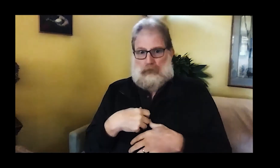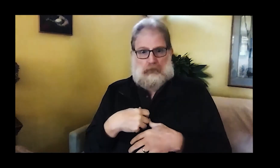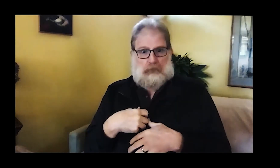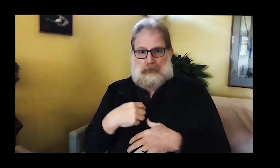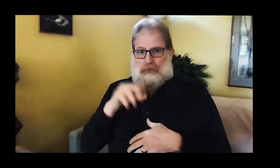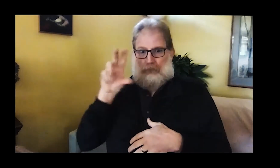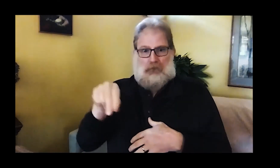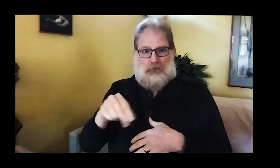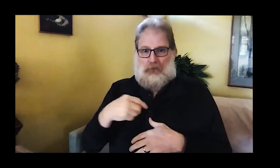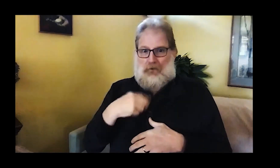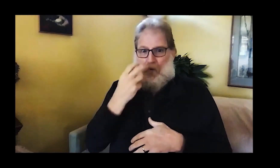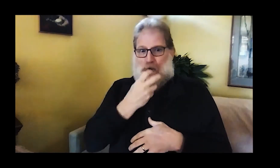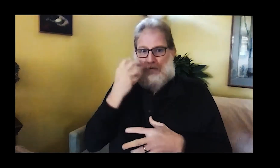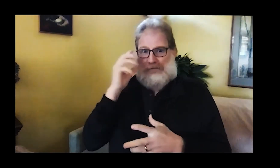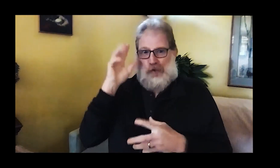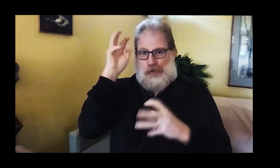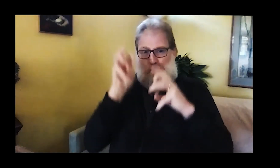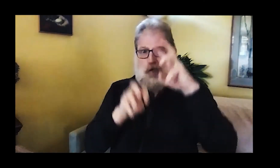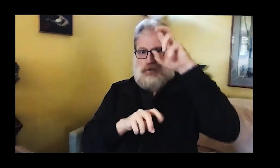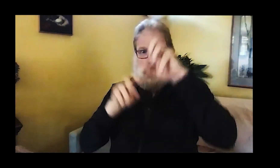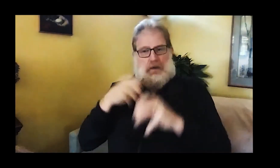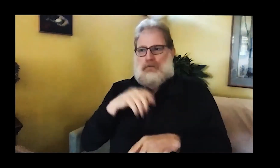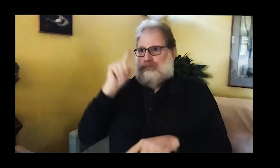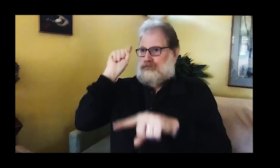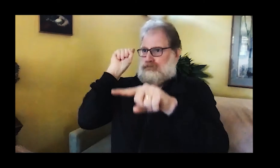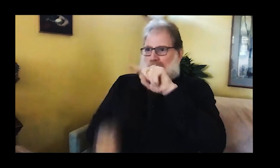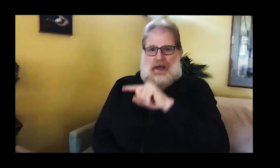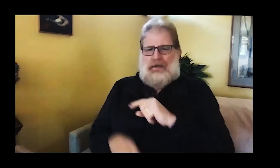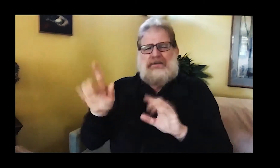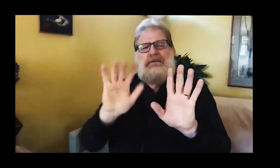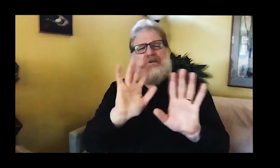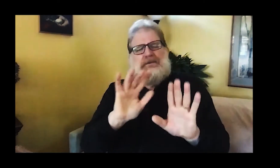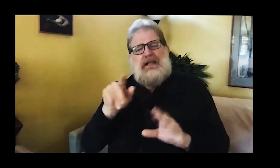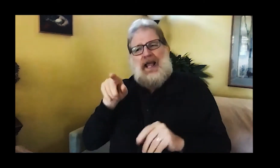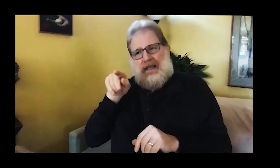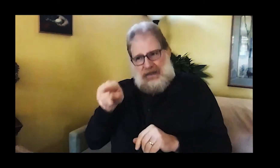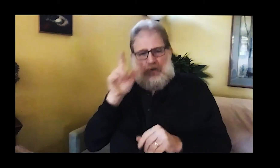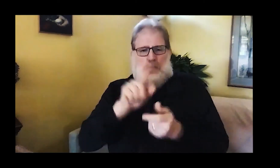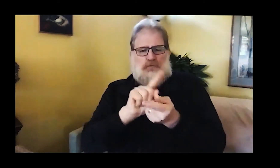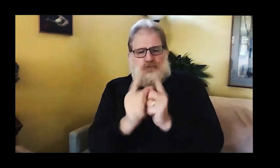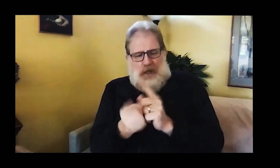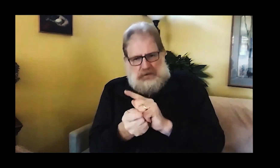and I said no look I can't really sign very well. I'm just an oral kid, and he said it's okay